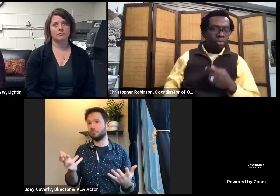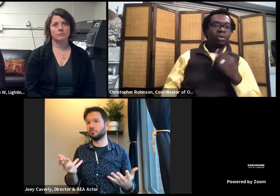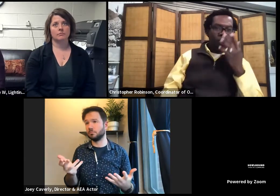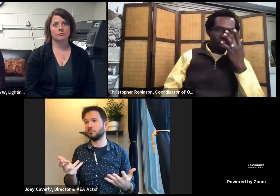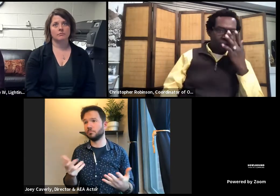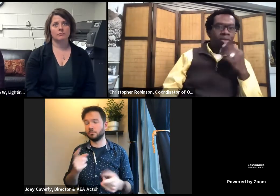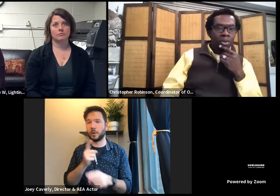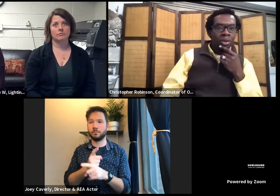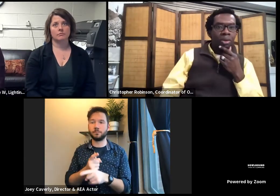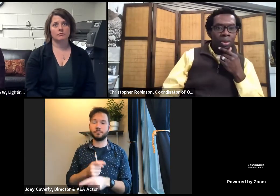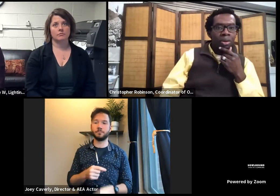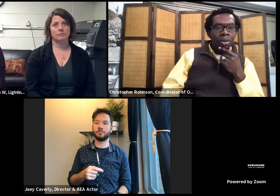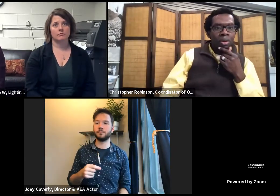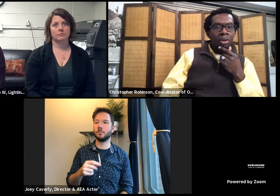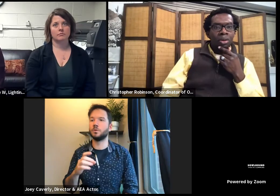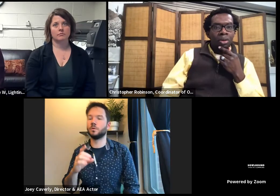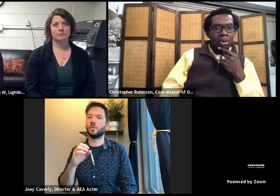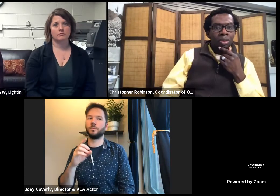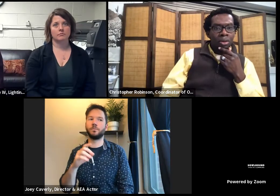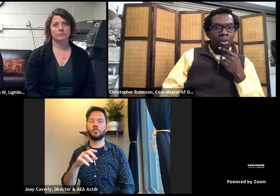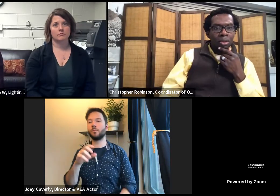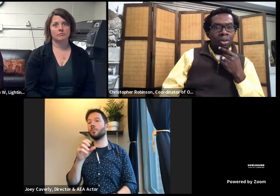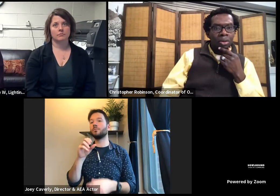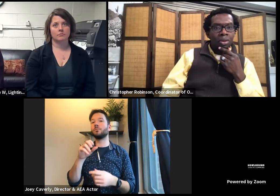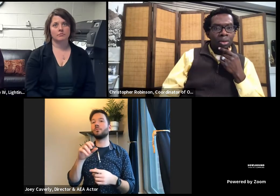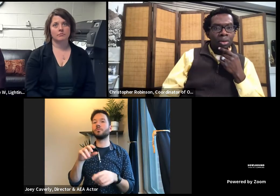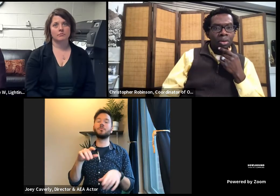having that go to someone else. That's right. Help critique their work, sure.